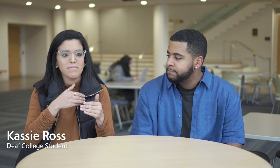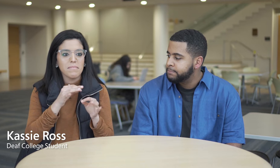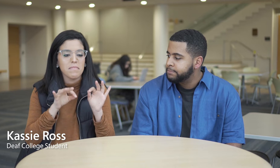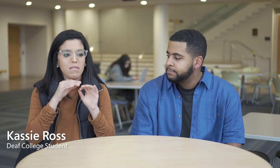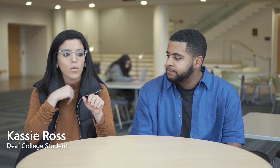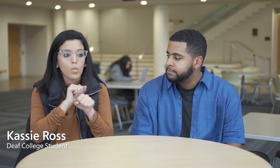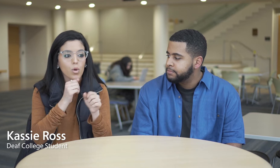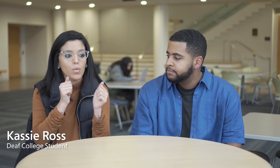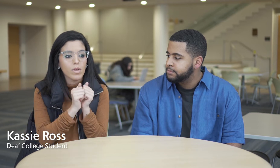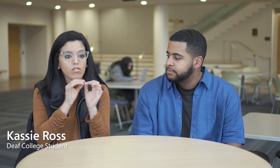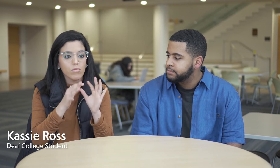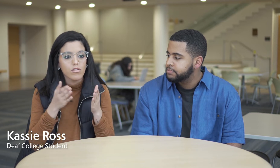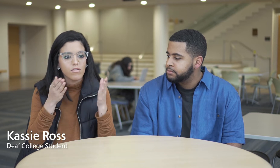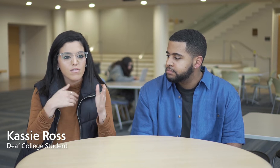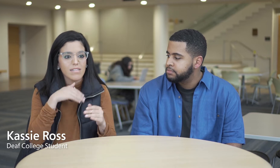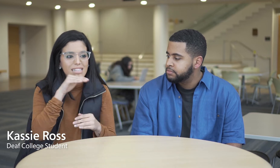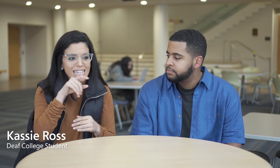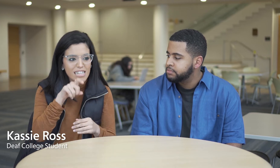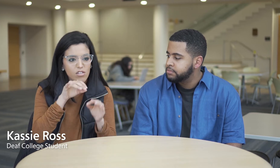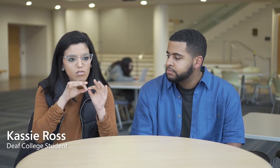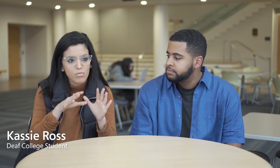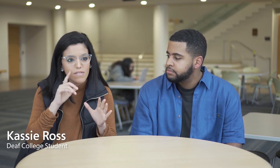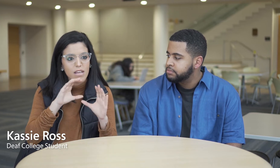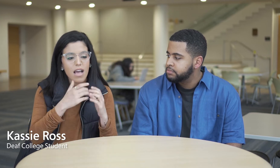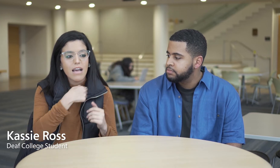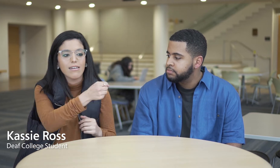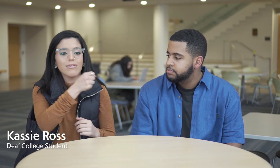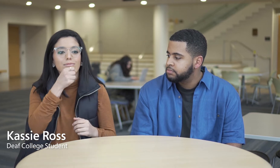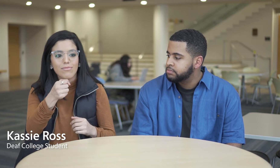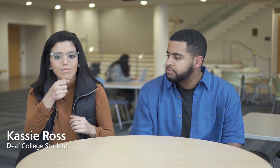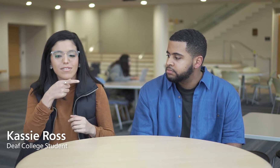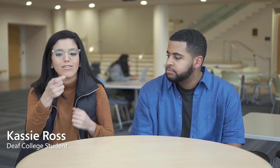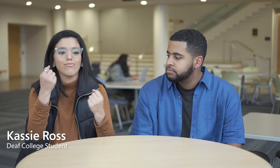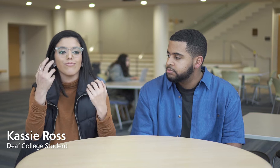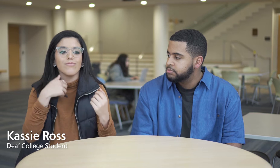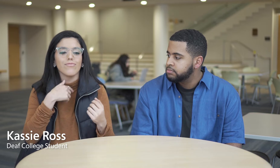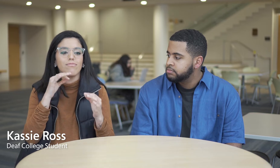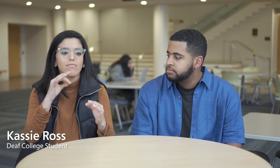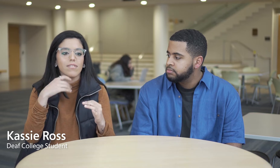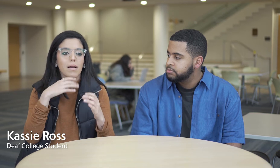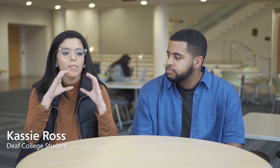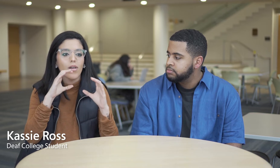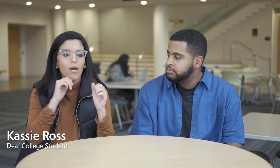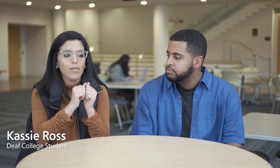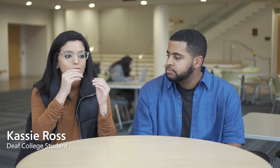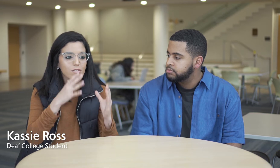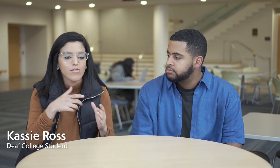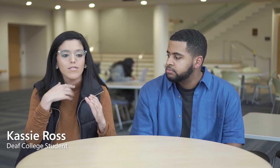It is important for me to work with the interpreting service to make sure my interpreting needs for my classes are fulfilled. Having an interpreter in my class allows me to be able